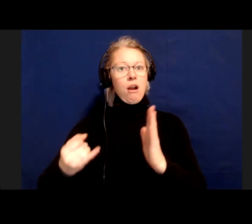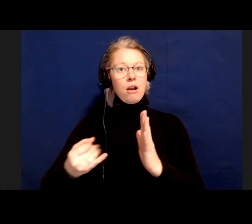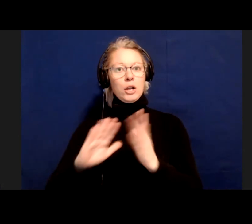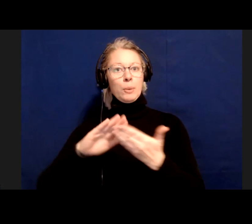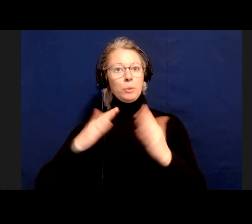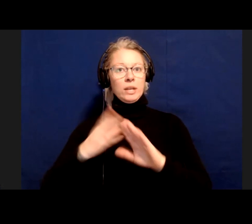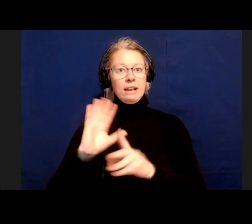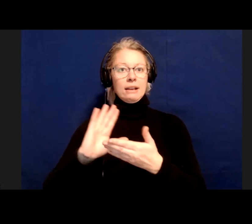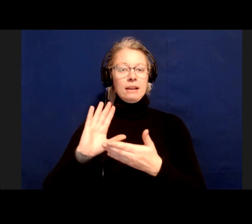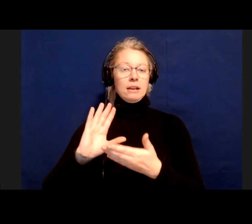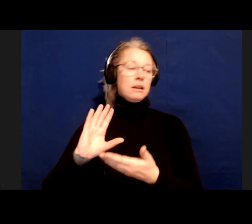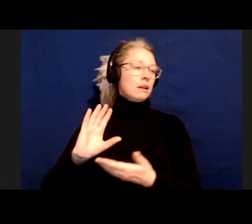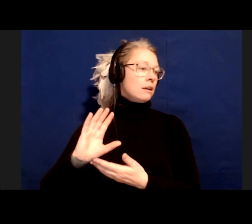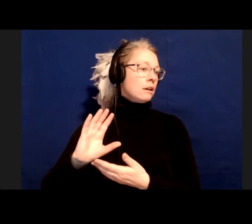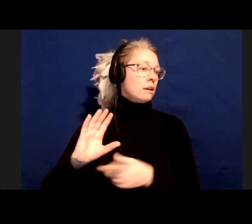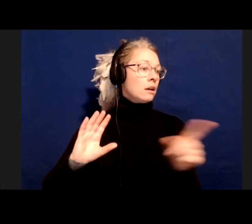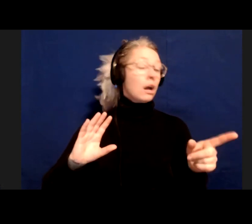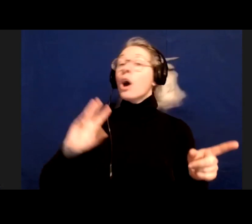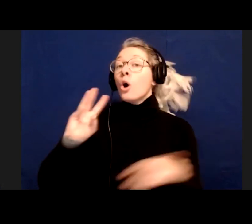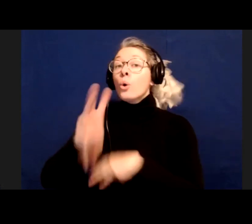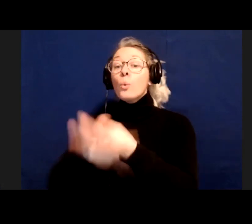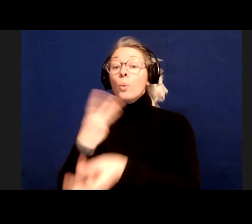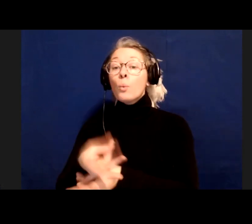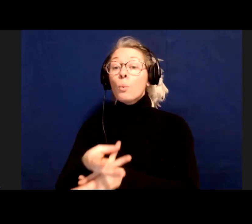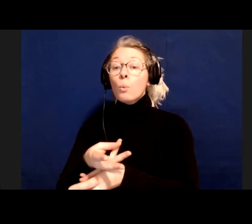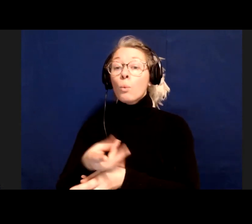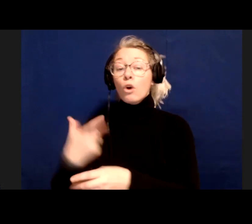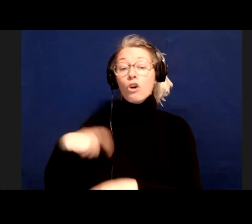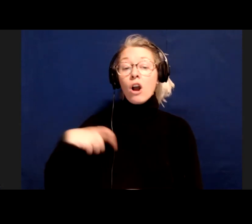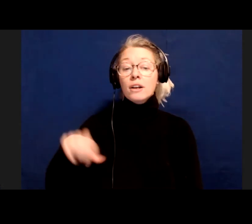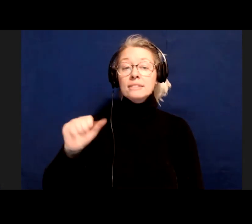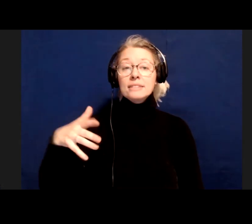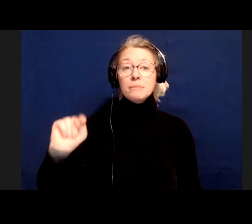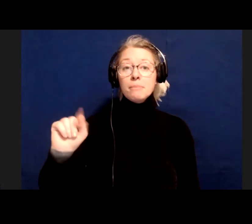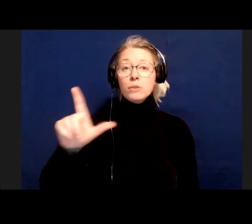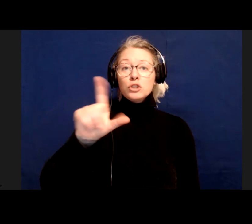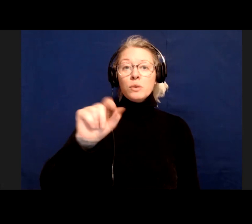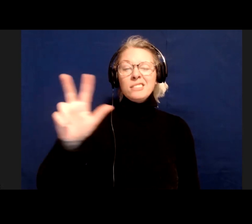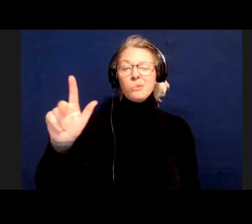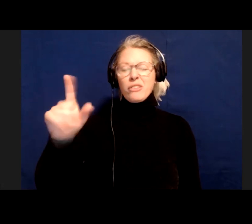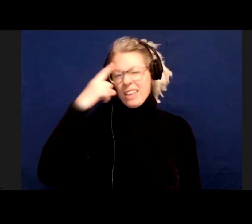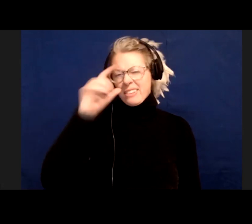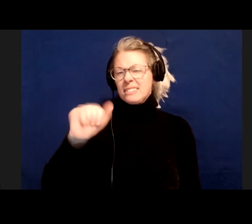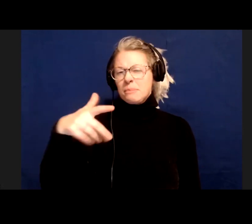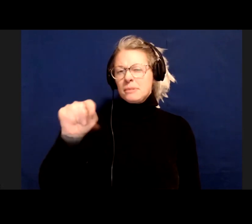The World Petroleum Congress is in September of 2023. I think it starts on the 17th, but